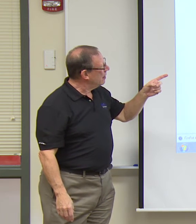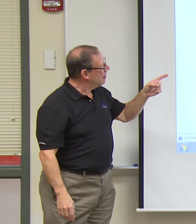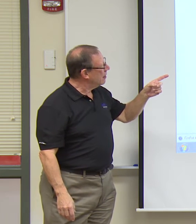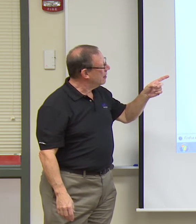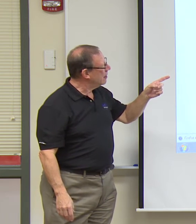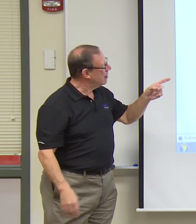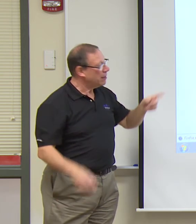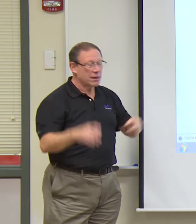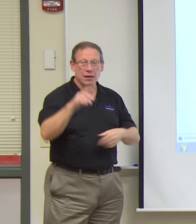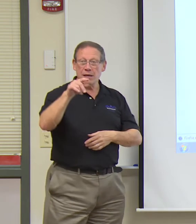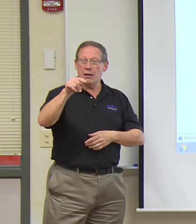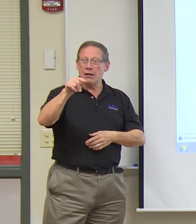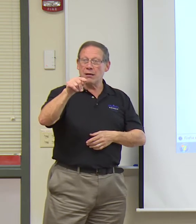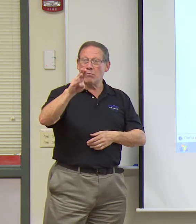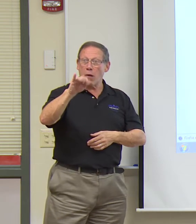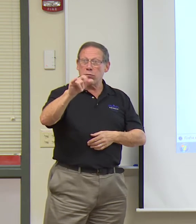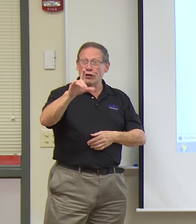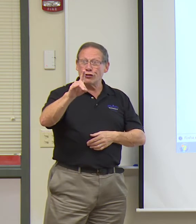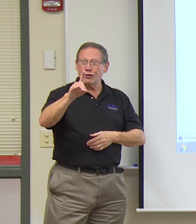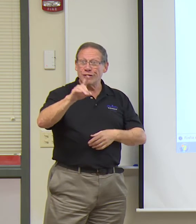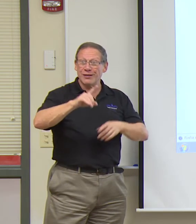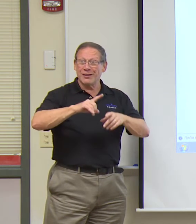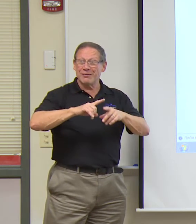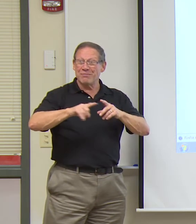a time start on them.